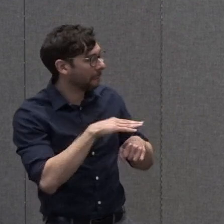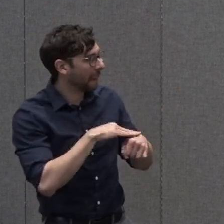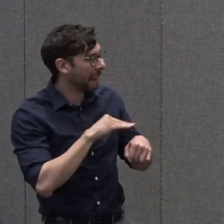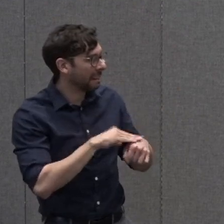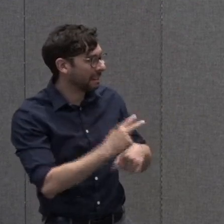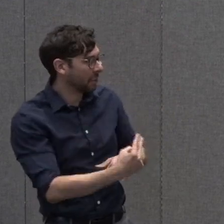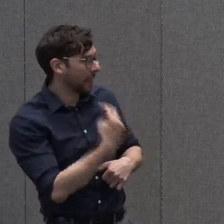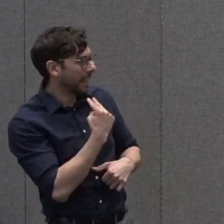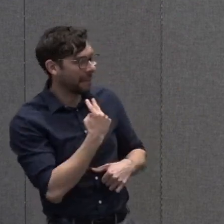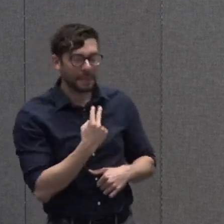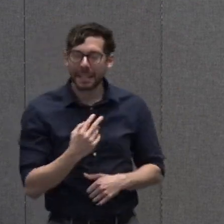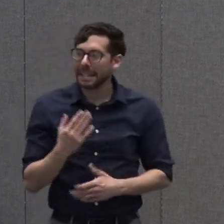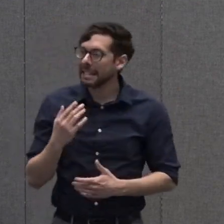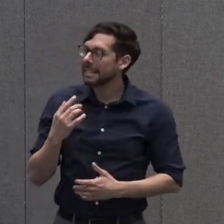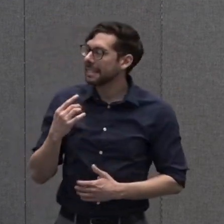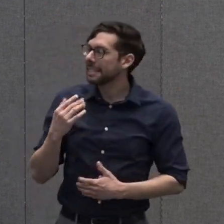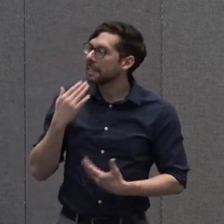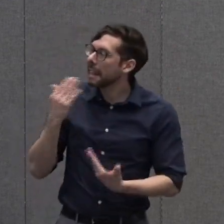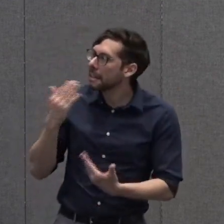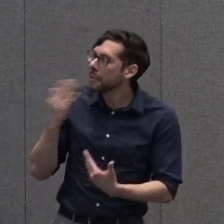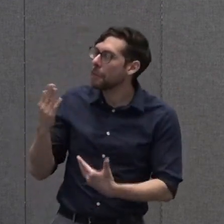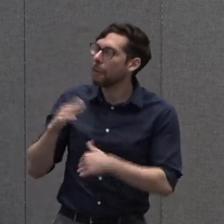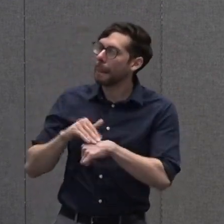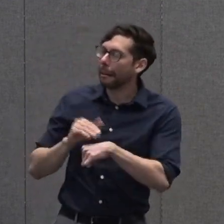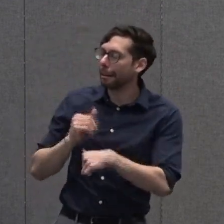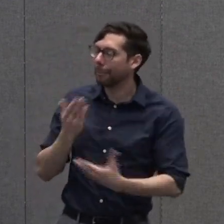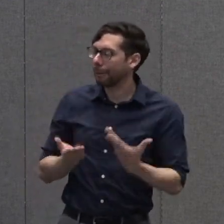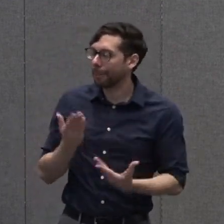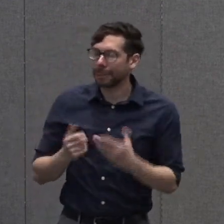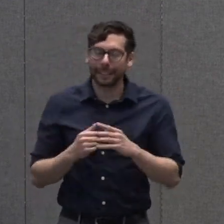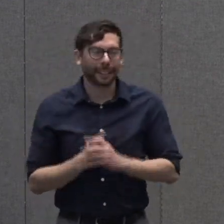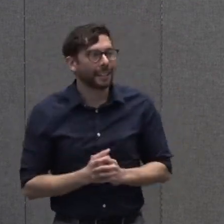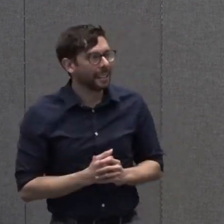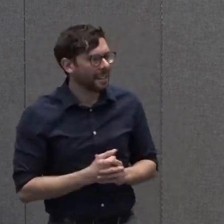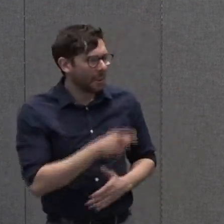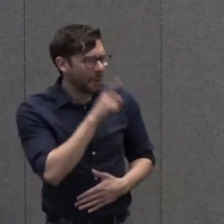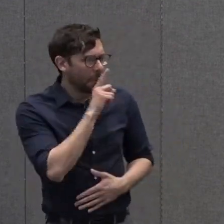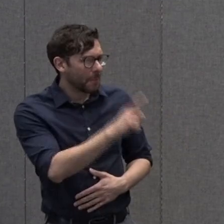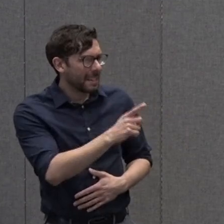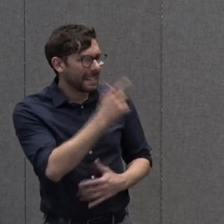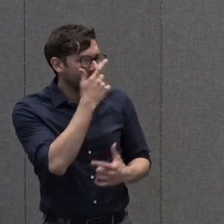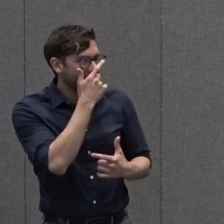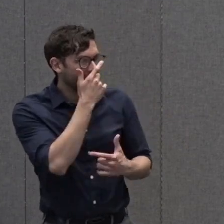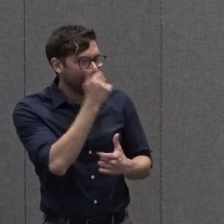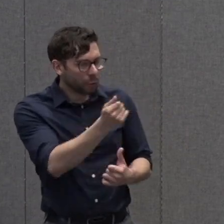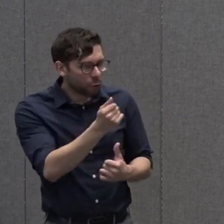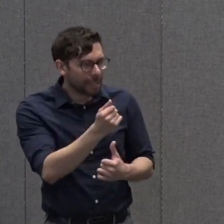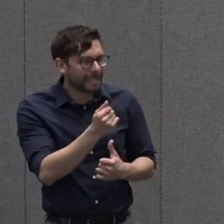I'm trying not to scratch him, or anything. He's got really interesting scales on his front legs,